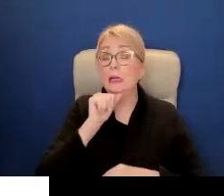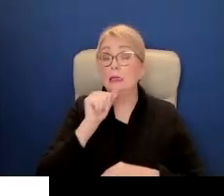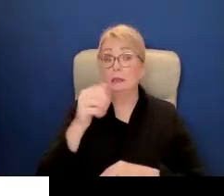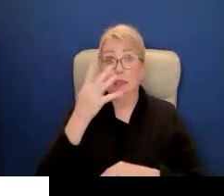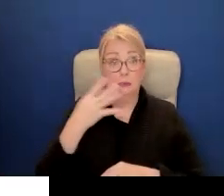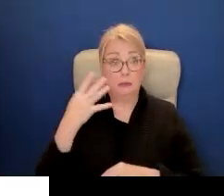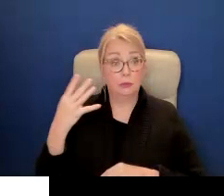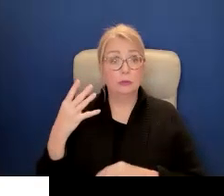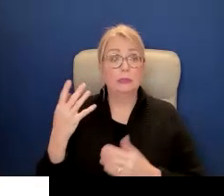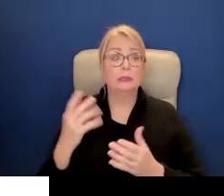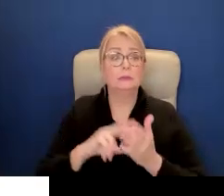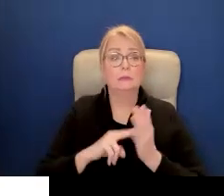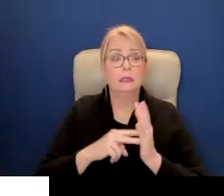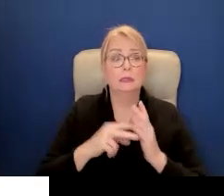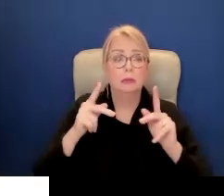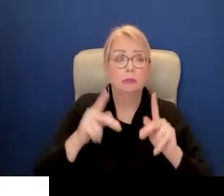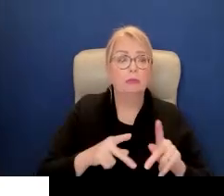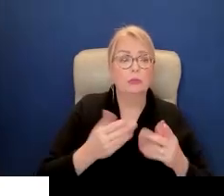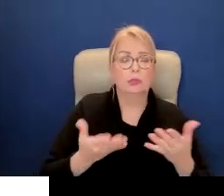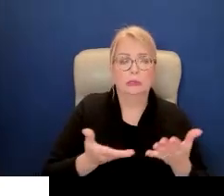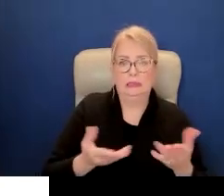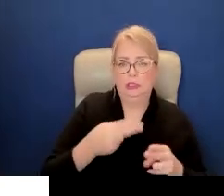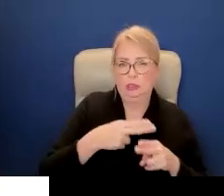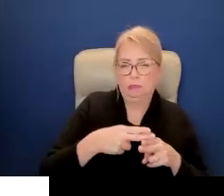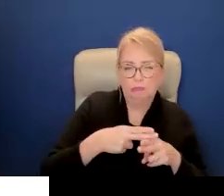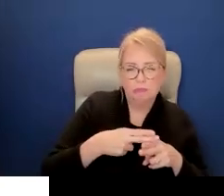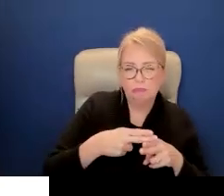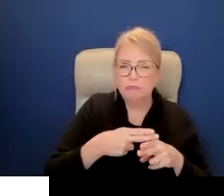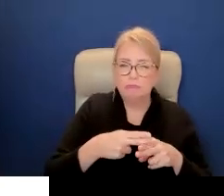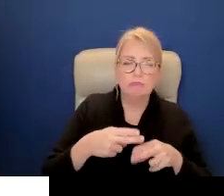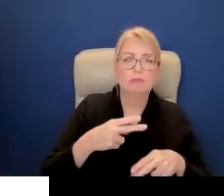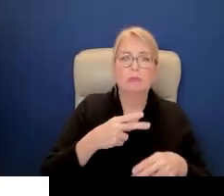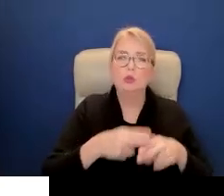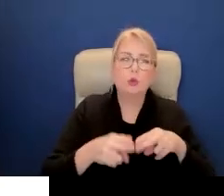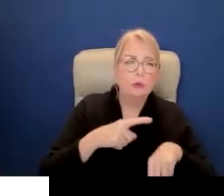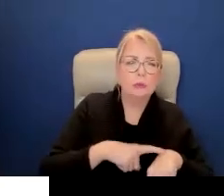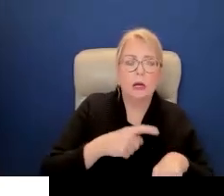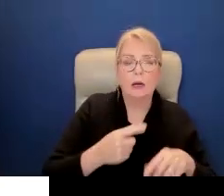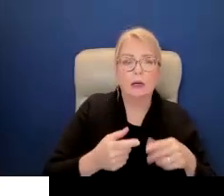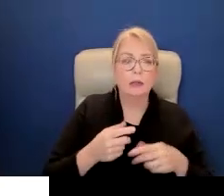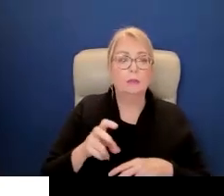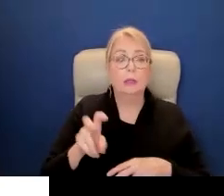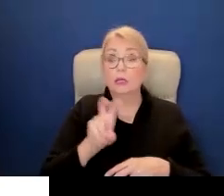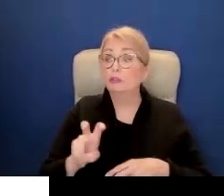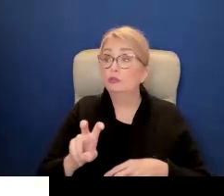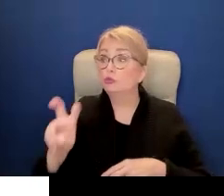it could be a person who's here temporarily. Like, for instance, tourists can get a tourist visa to be here